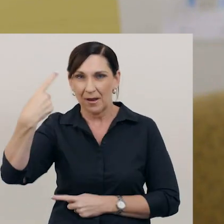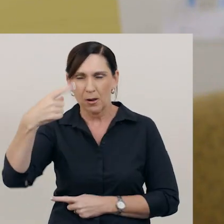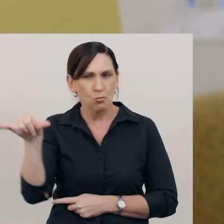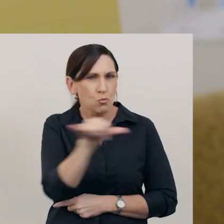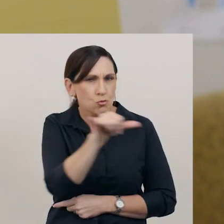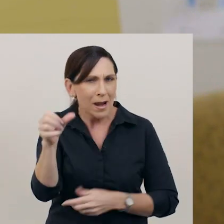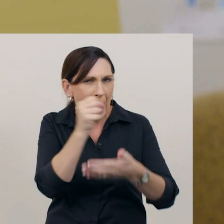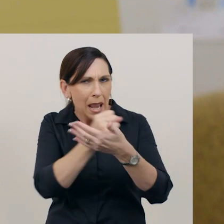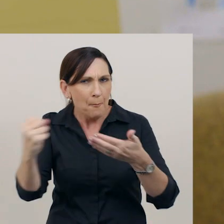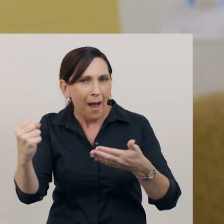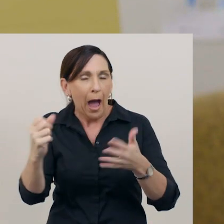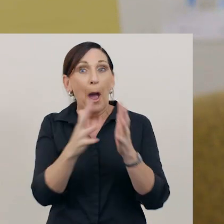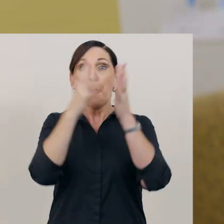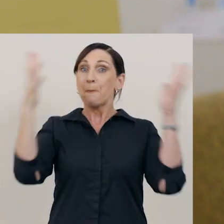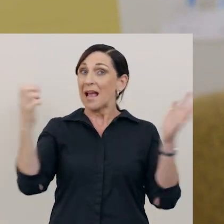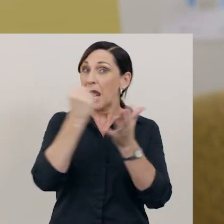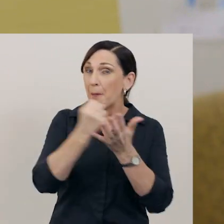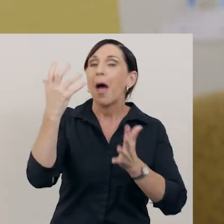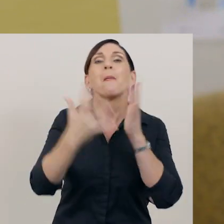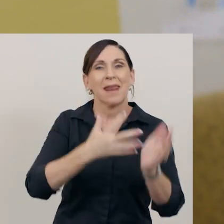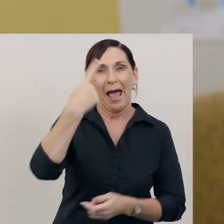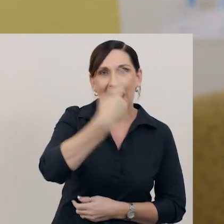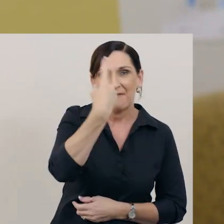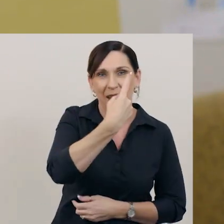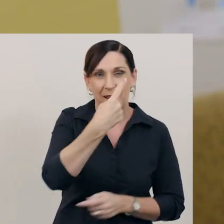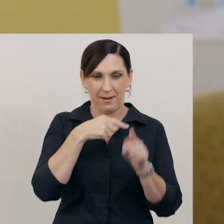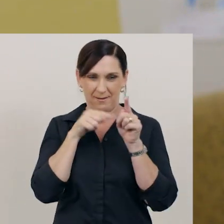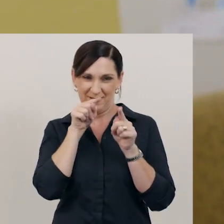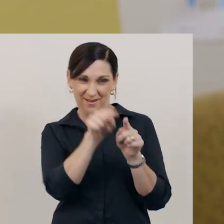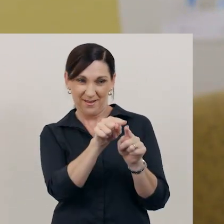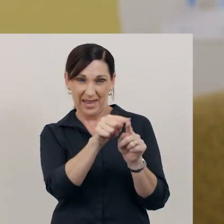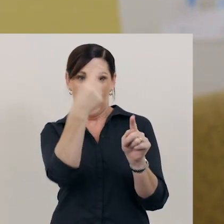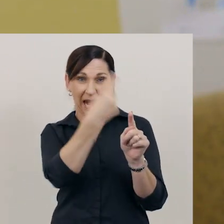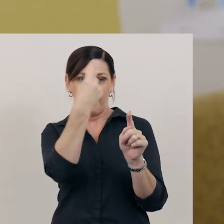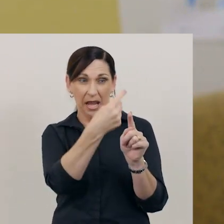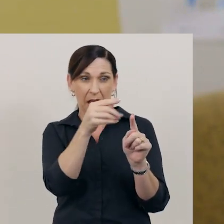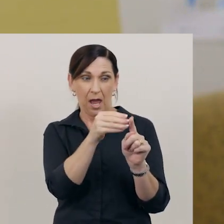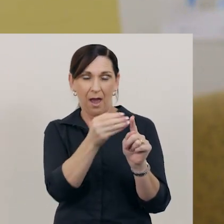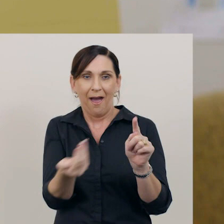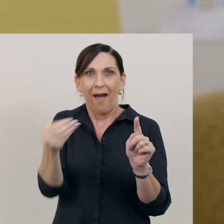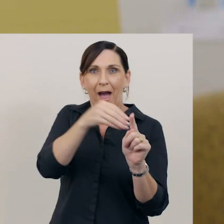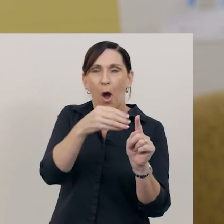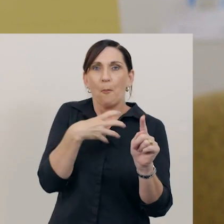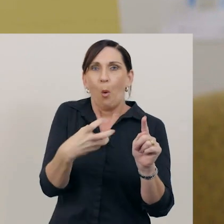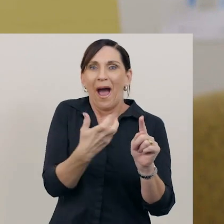I'm going to start at the larger number 11, and count on the smaller number 5.